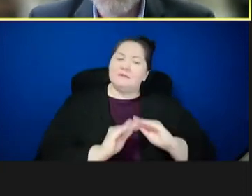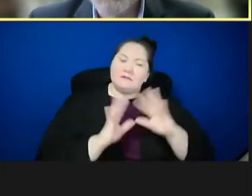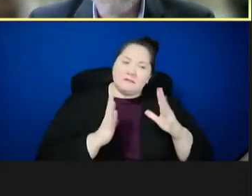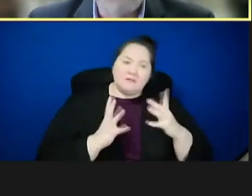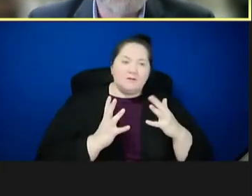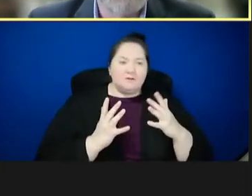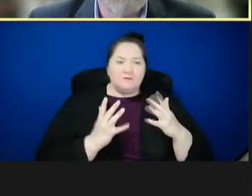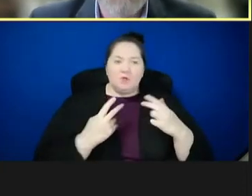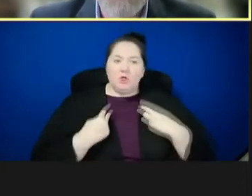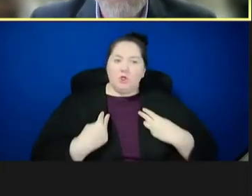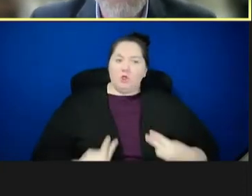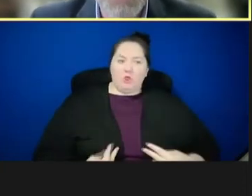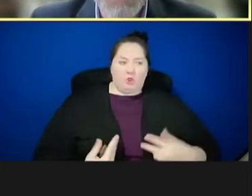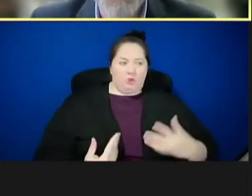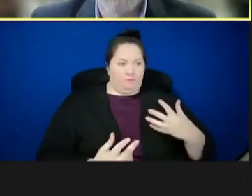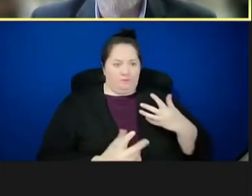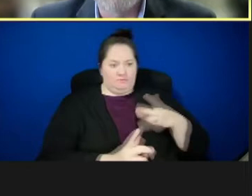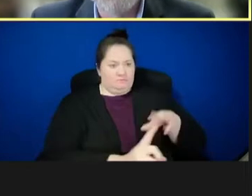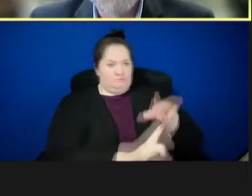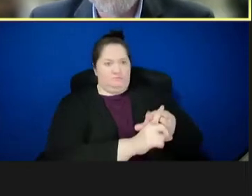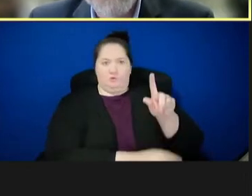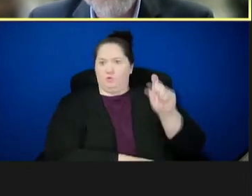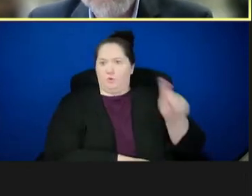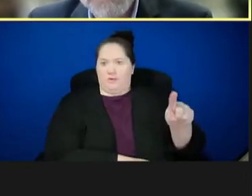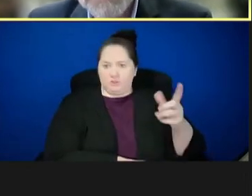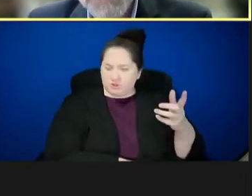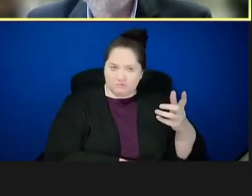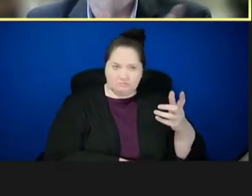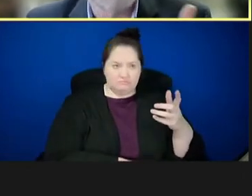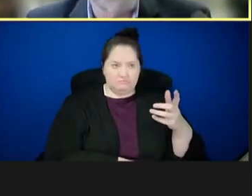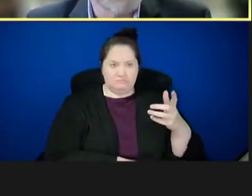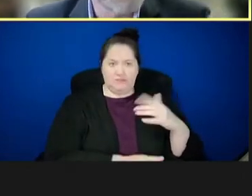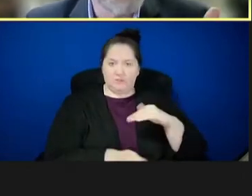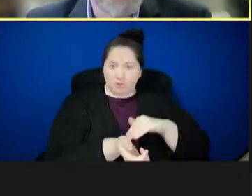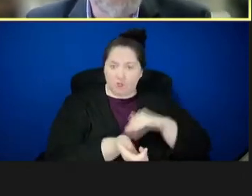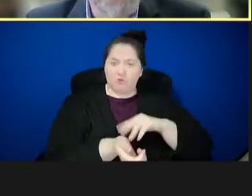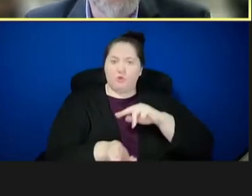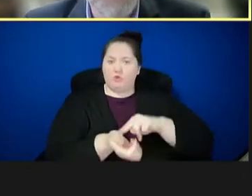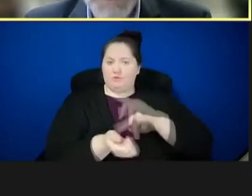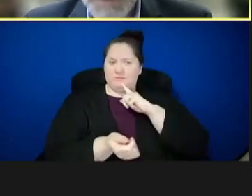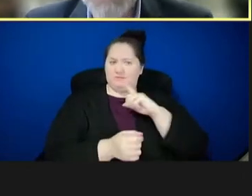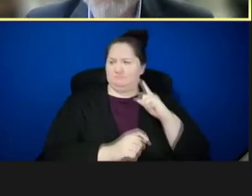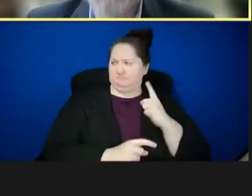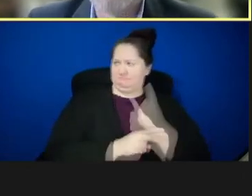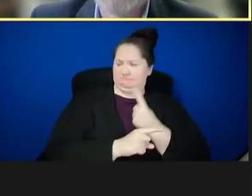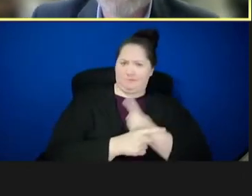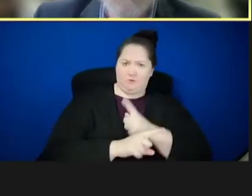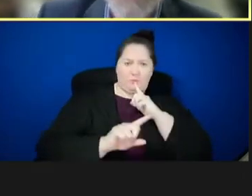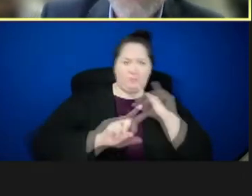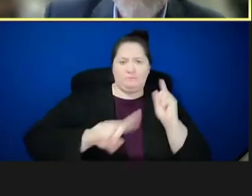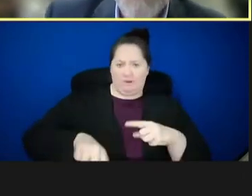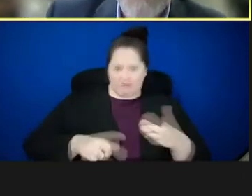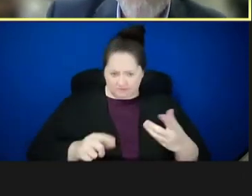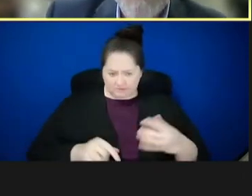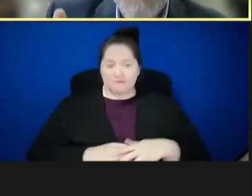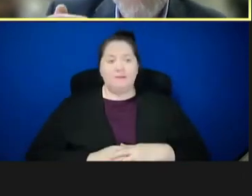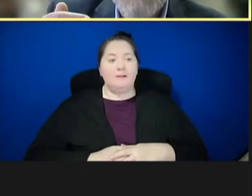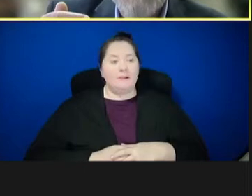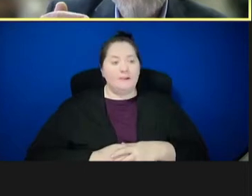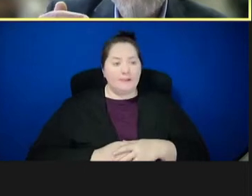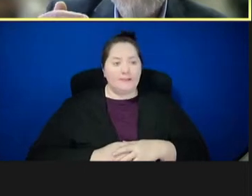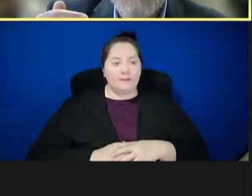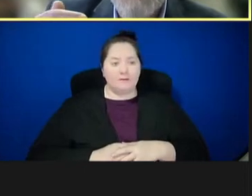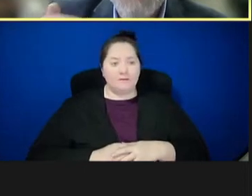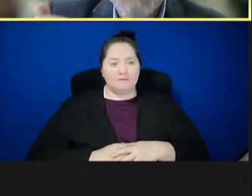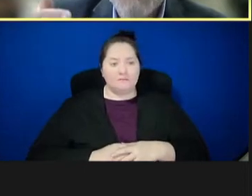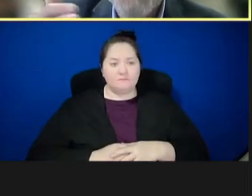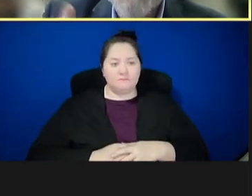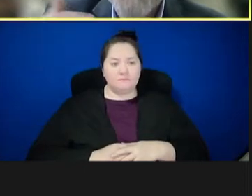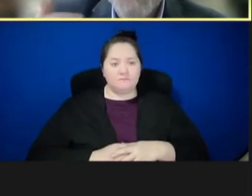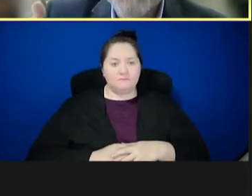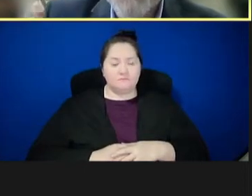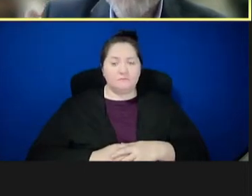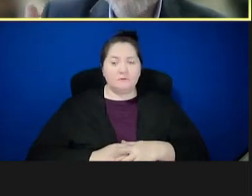human question that a doctor or a nurse could appropriately respond to. And a big factor here,